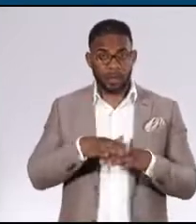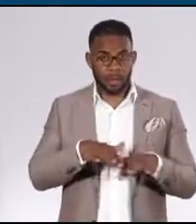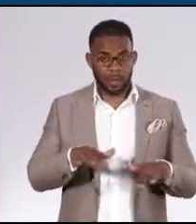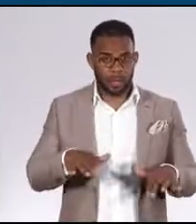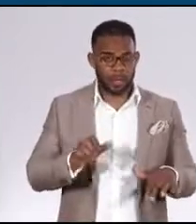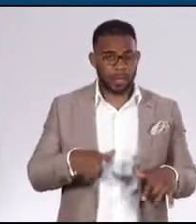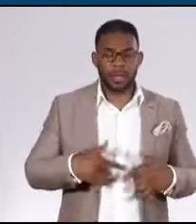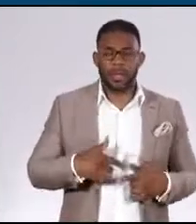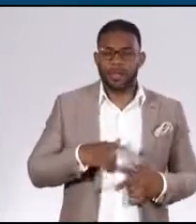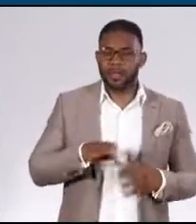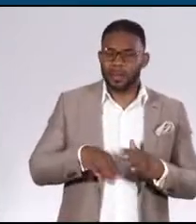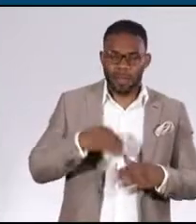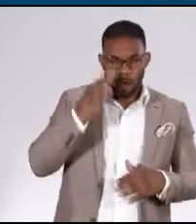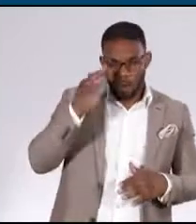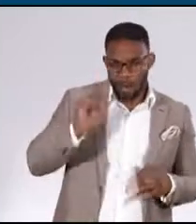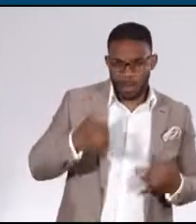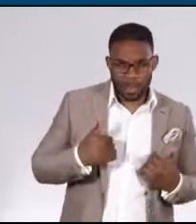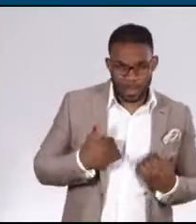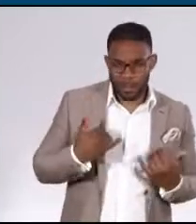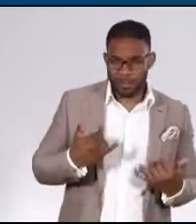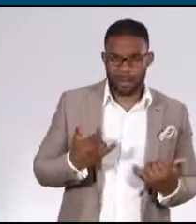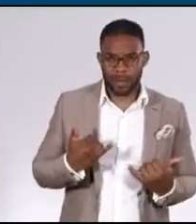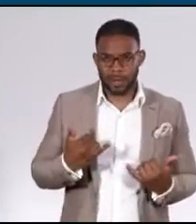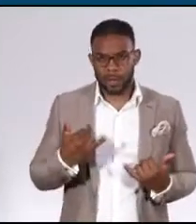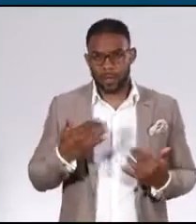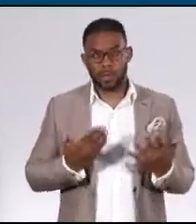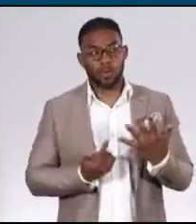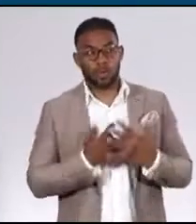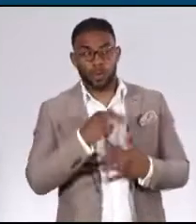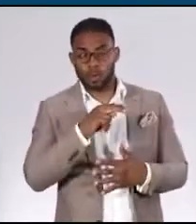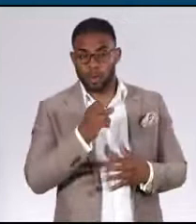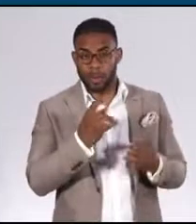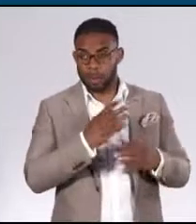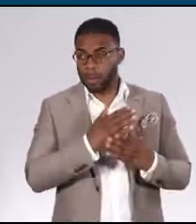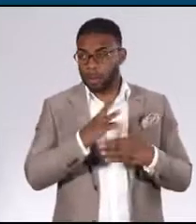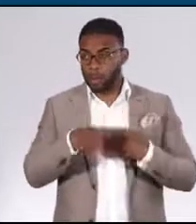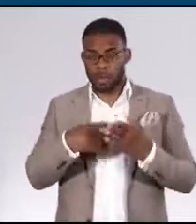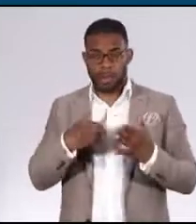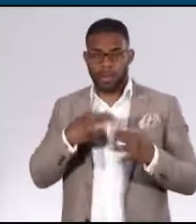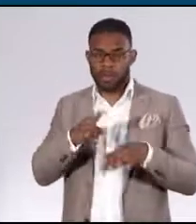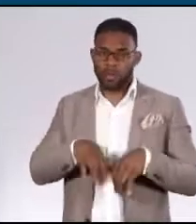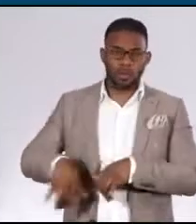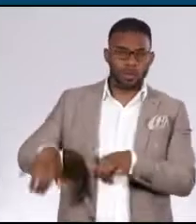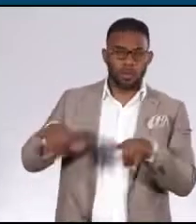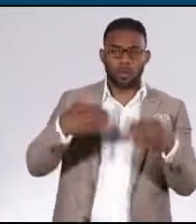It's basically why we have now throughout the united states, many parts of the world. We have universal newborn hearing screening